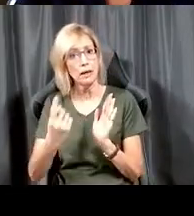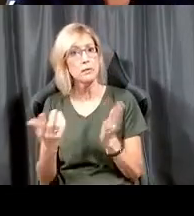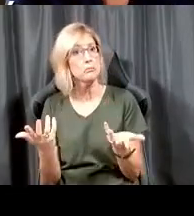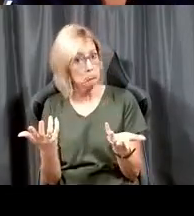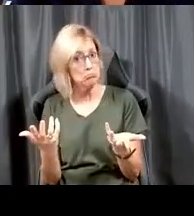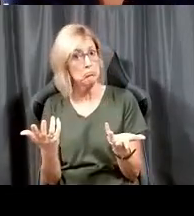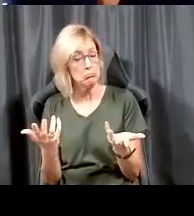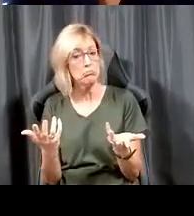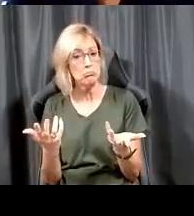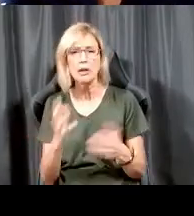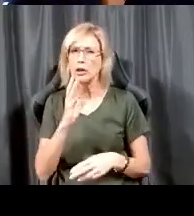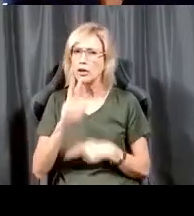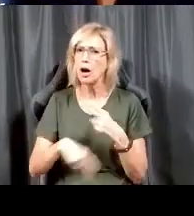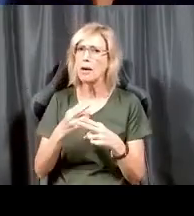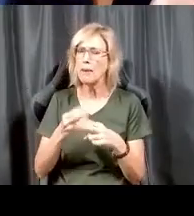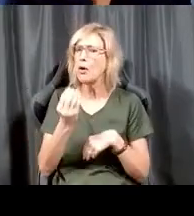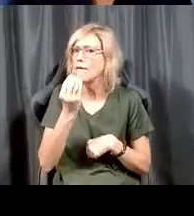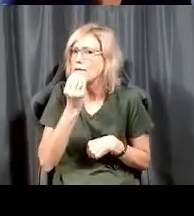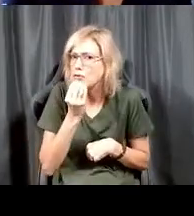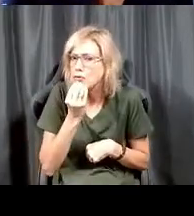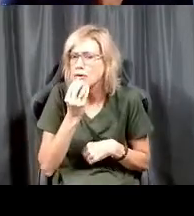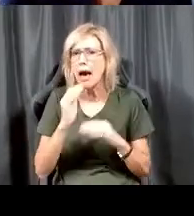So we're going to talk more about foods and how that comes into play later.